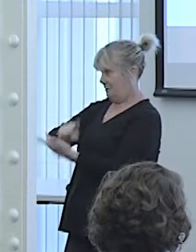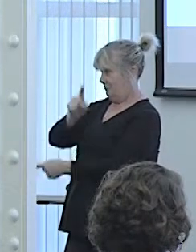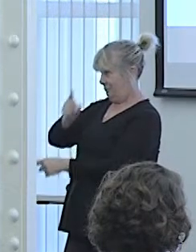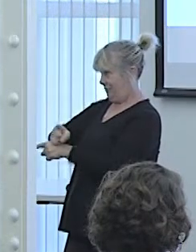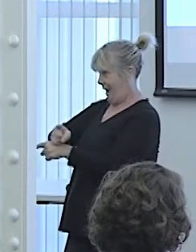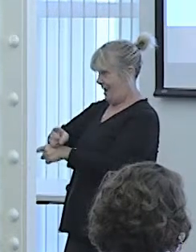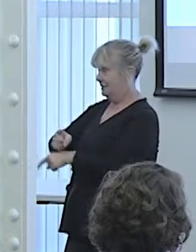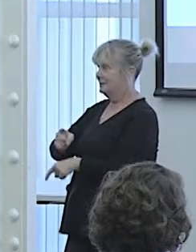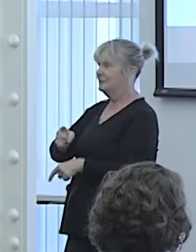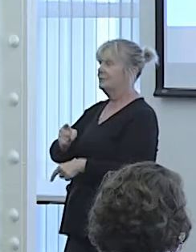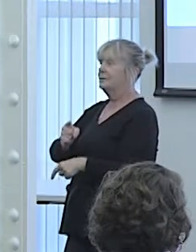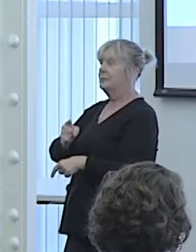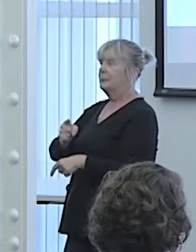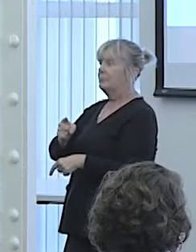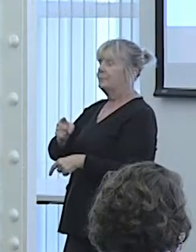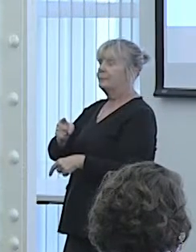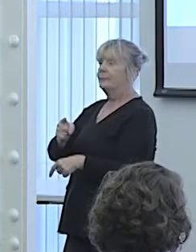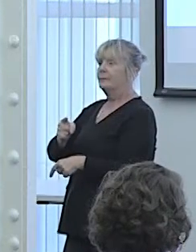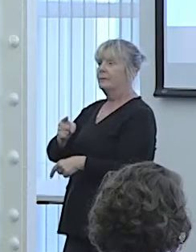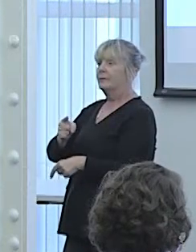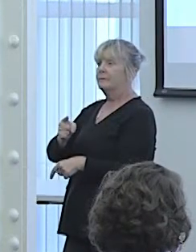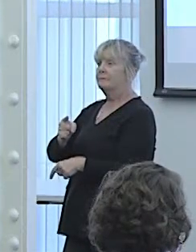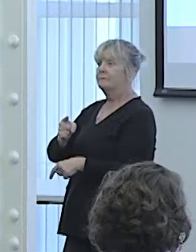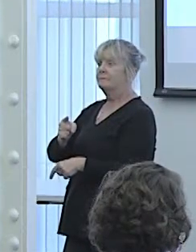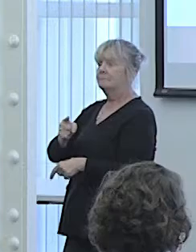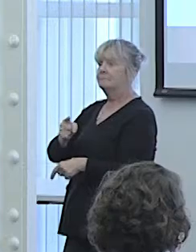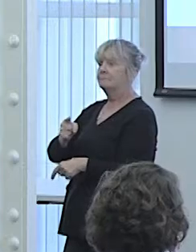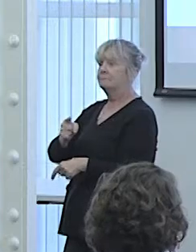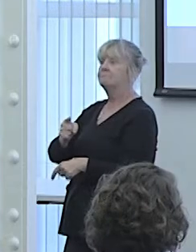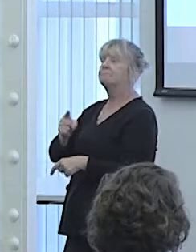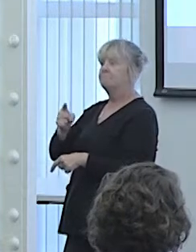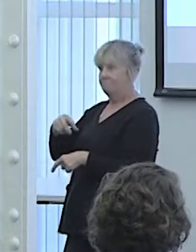that means people with disabilities get harder access